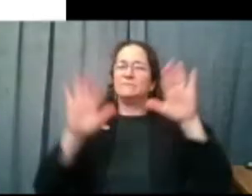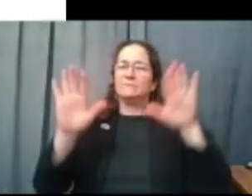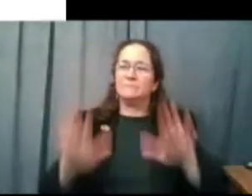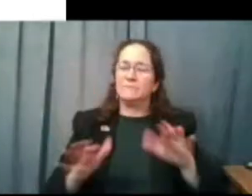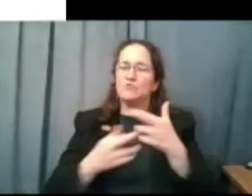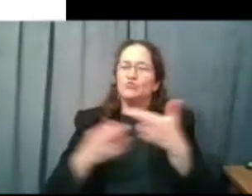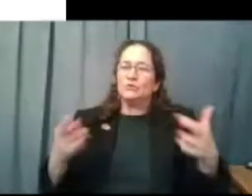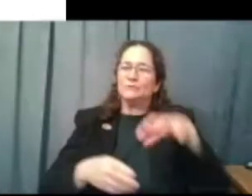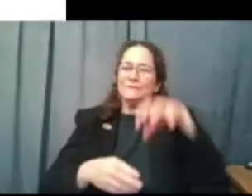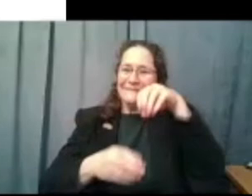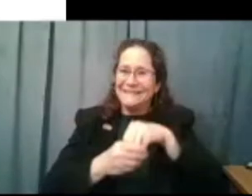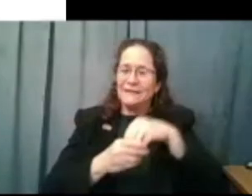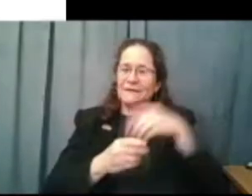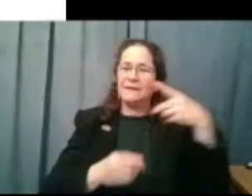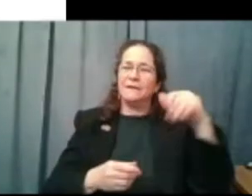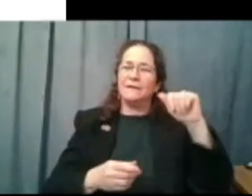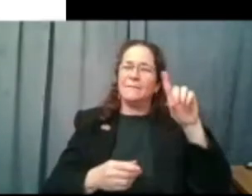Stay in there.